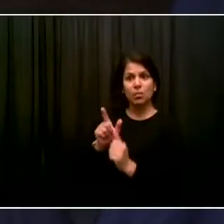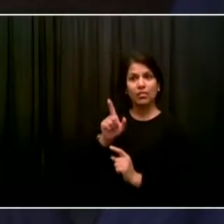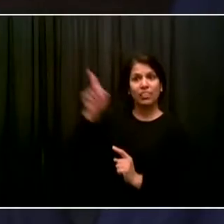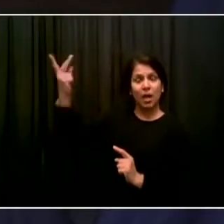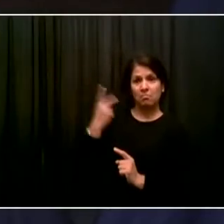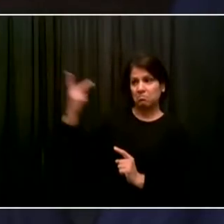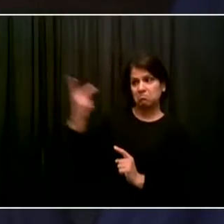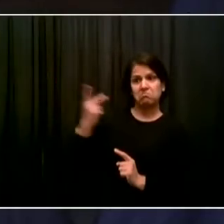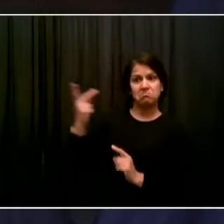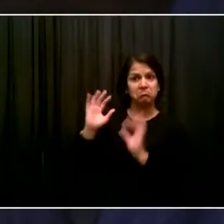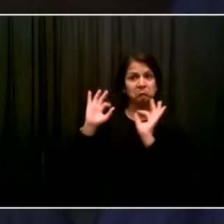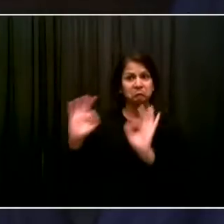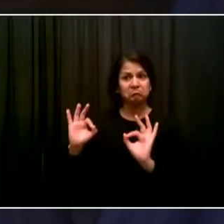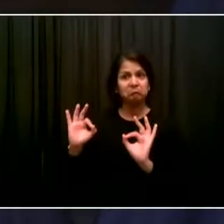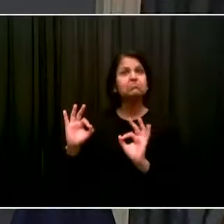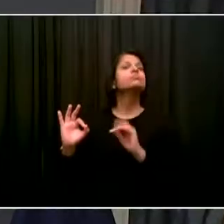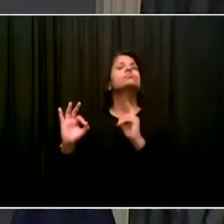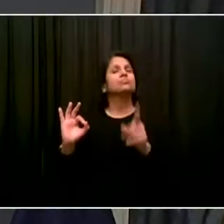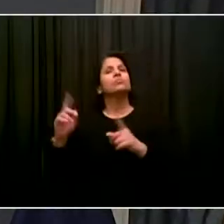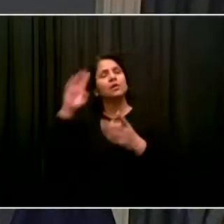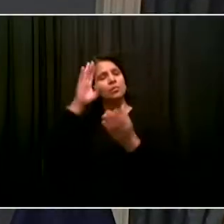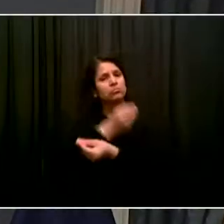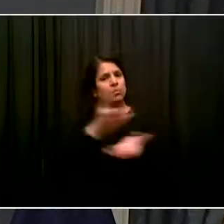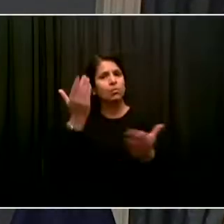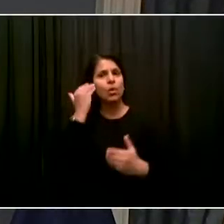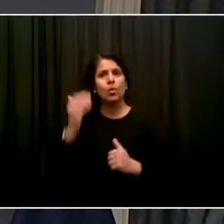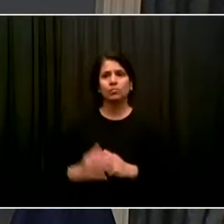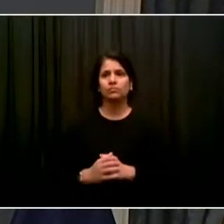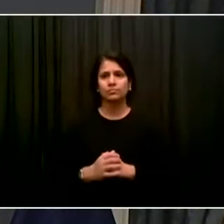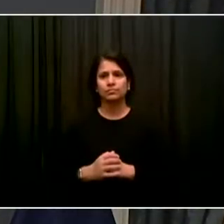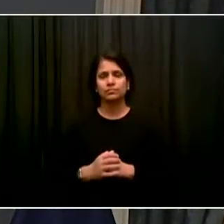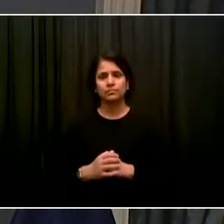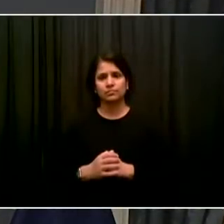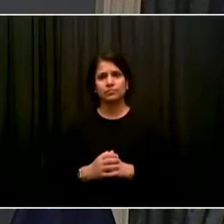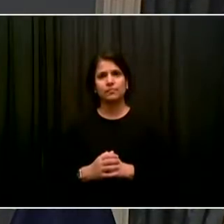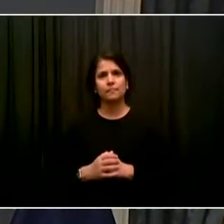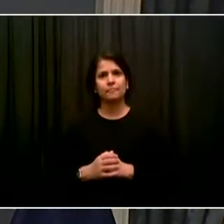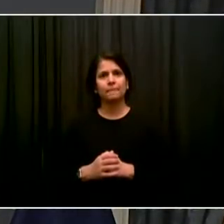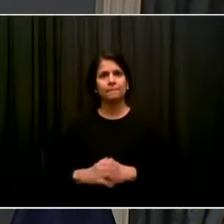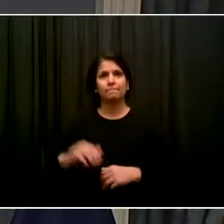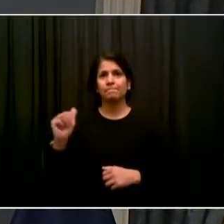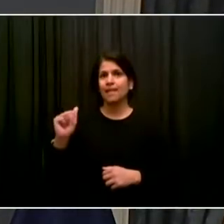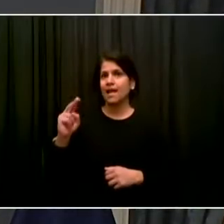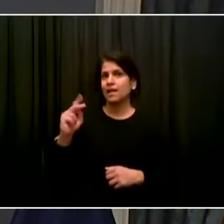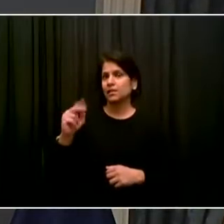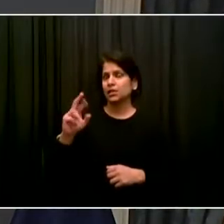GREAT. WE WANT TO CONTINUE THE COLLABORATION THAT I HAVE